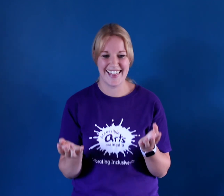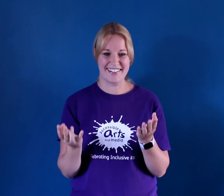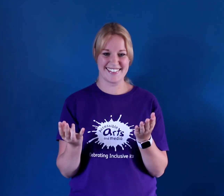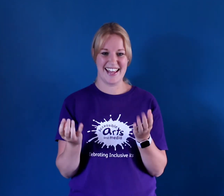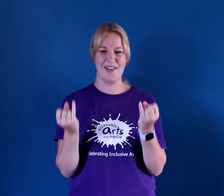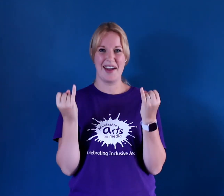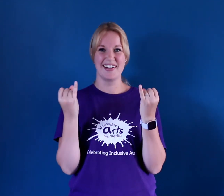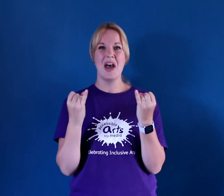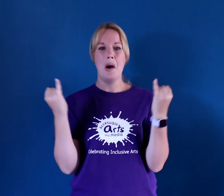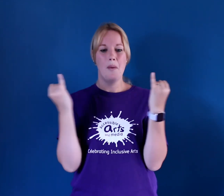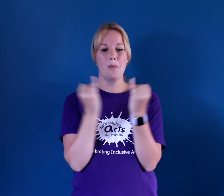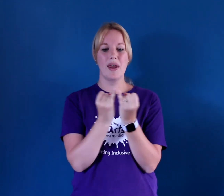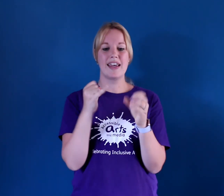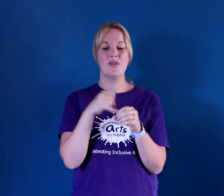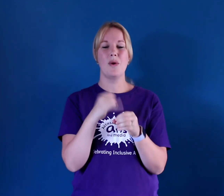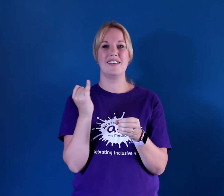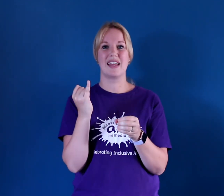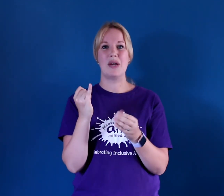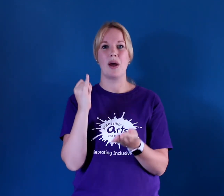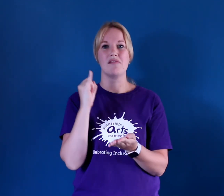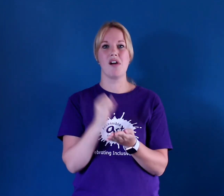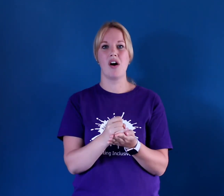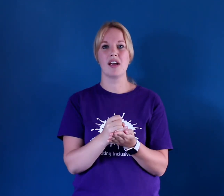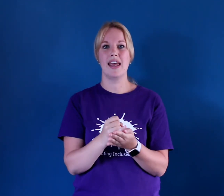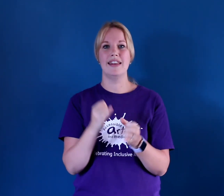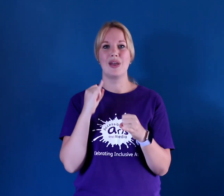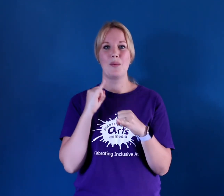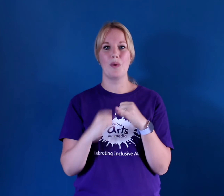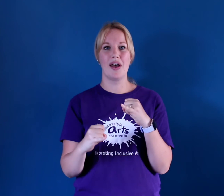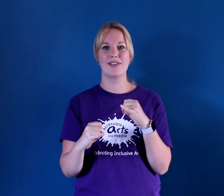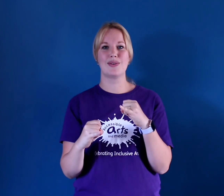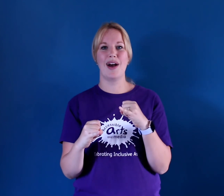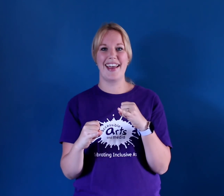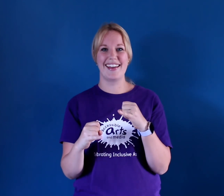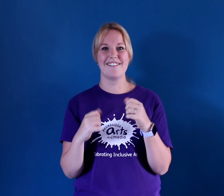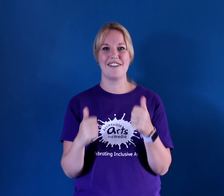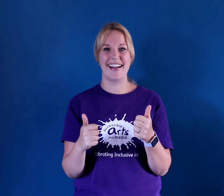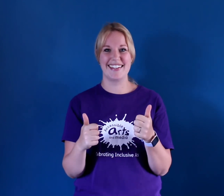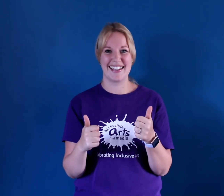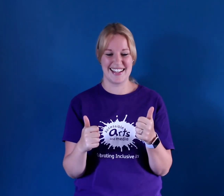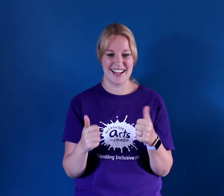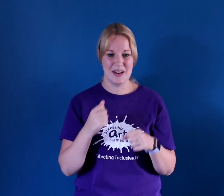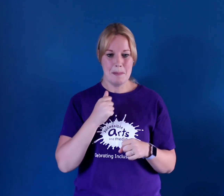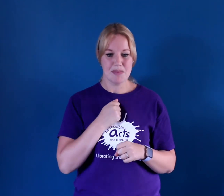Thanks here we go. Wicked whisky went wrong in the worst way. Fantastic.